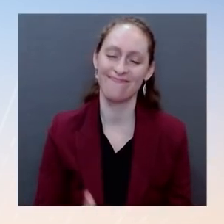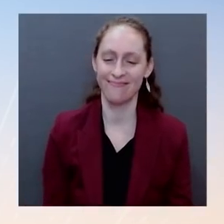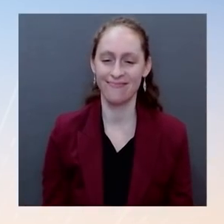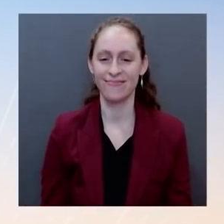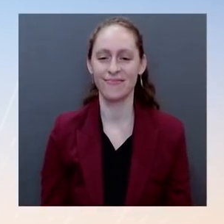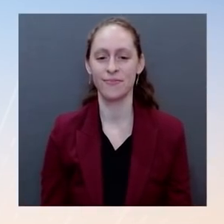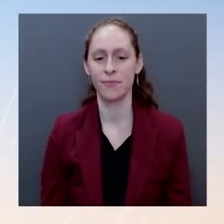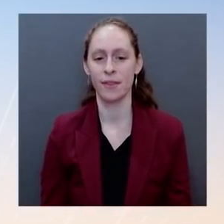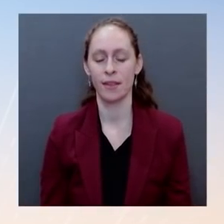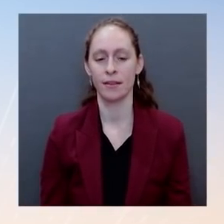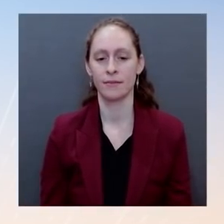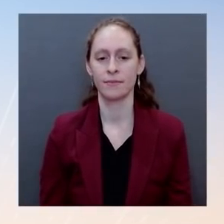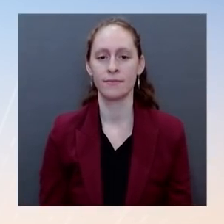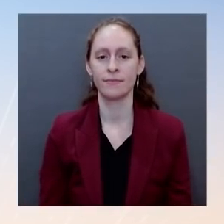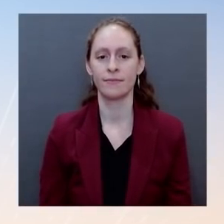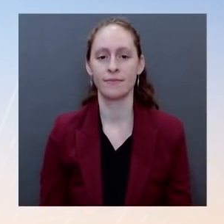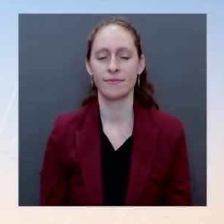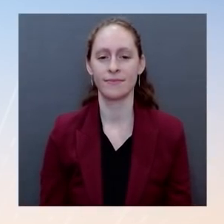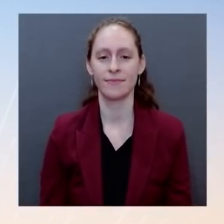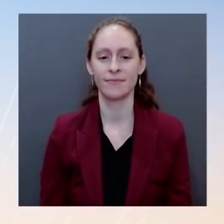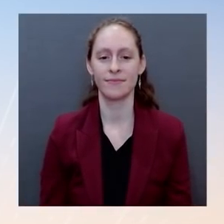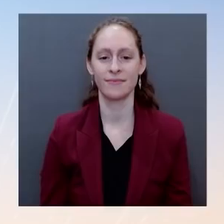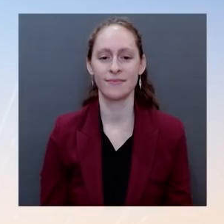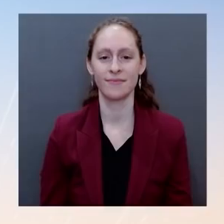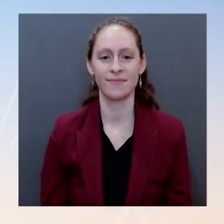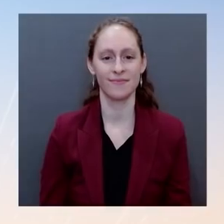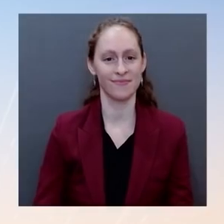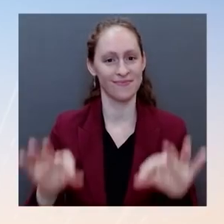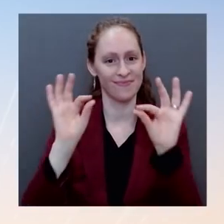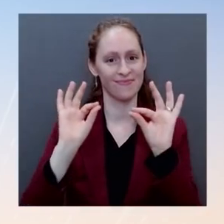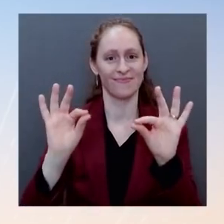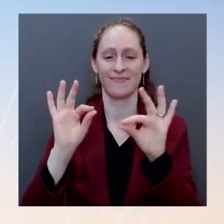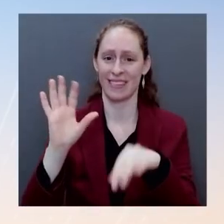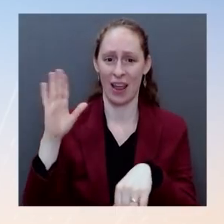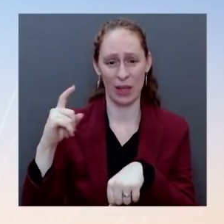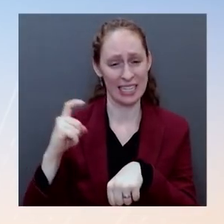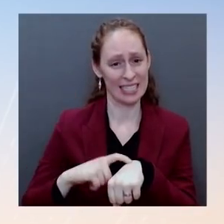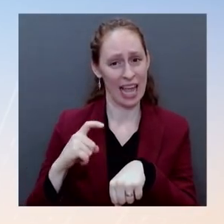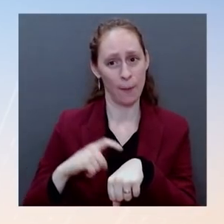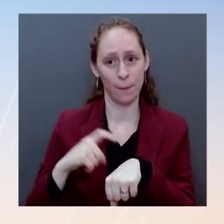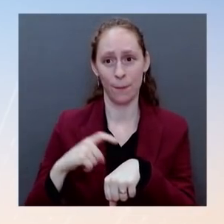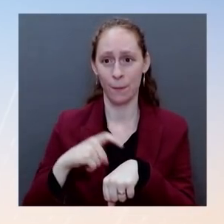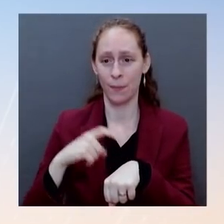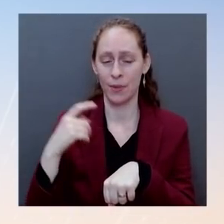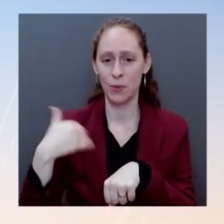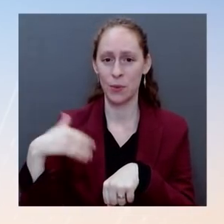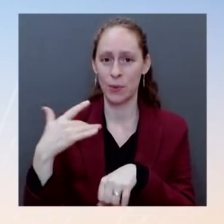I'm mindful of the time. And I will jump around to people who have not yet gotten questions.